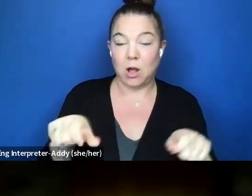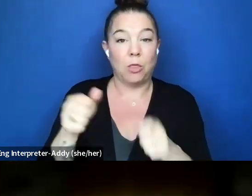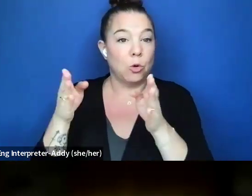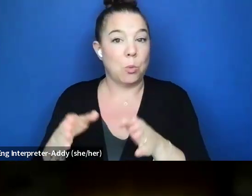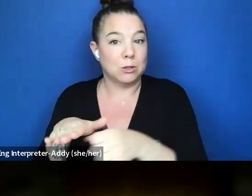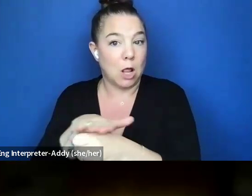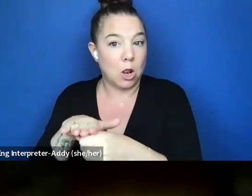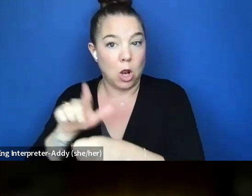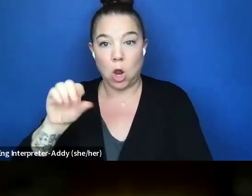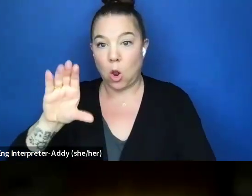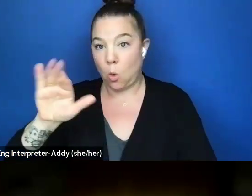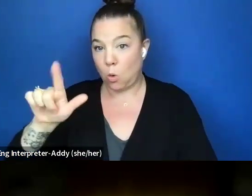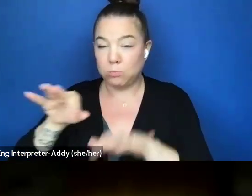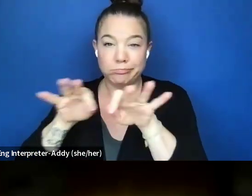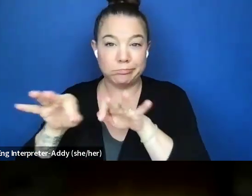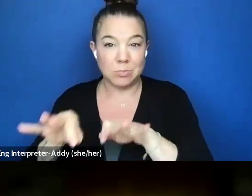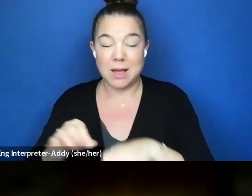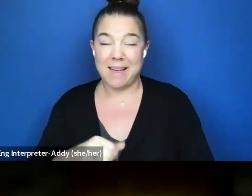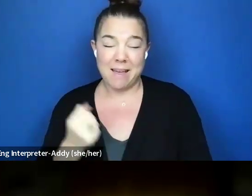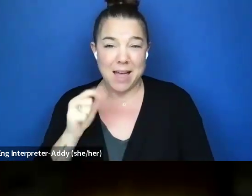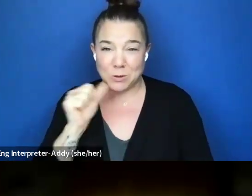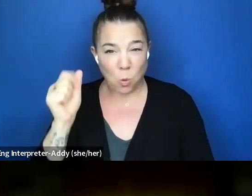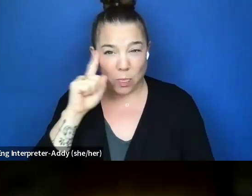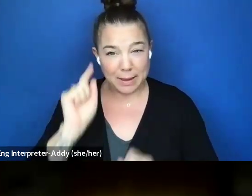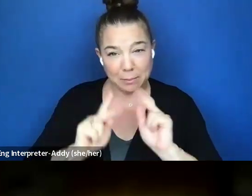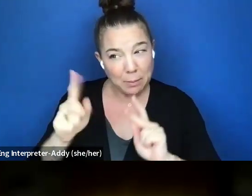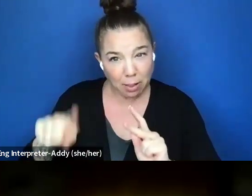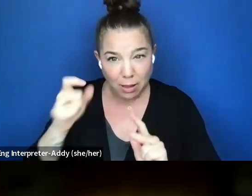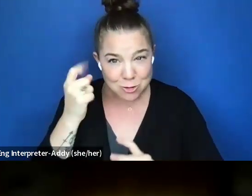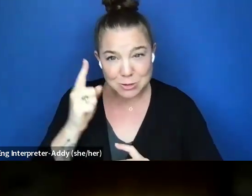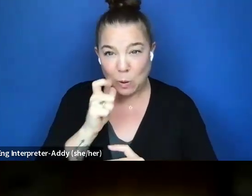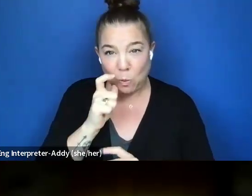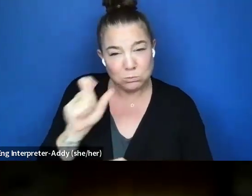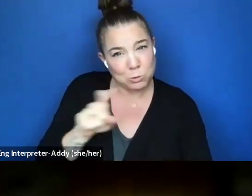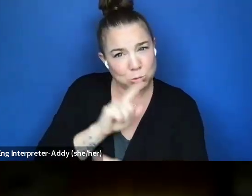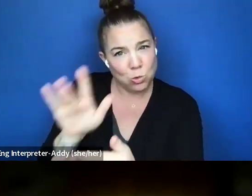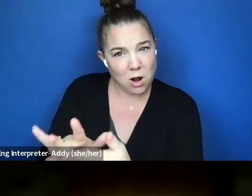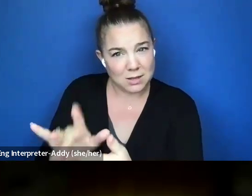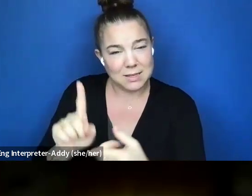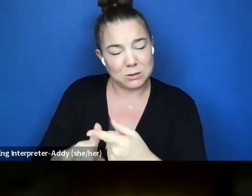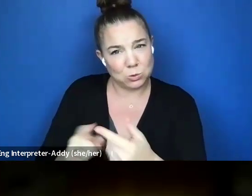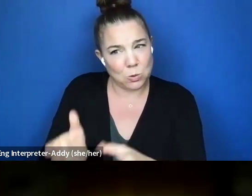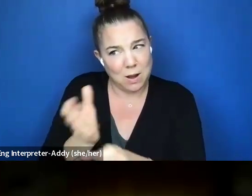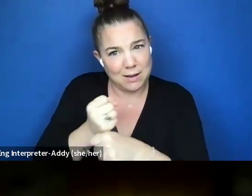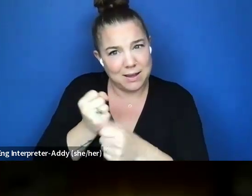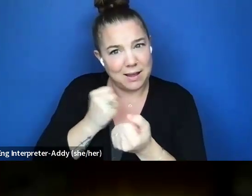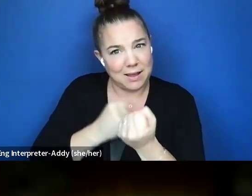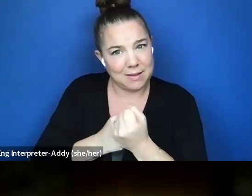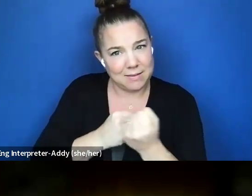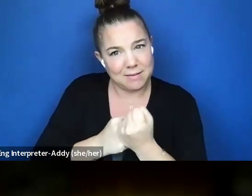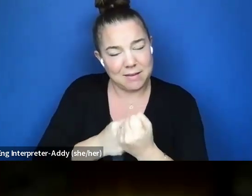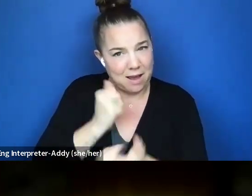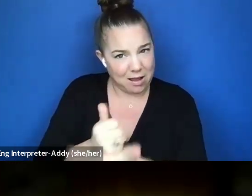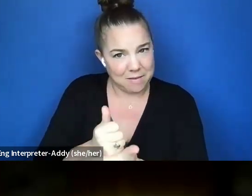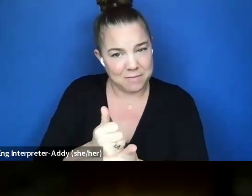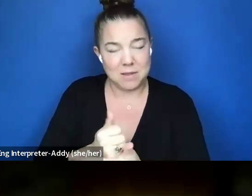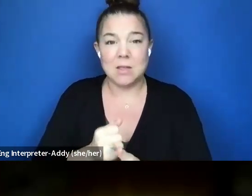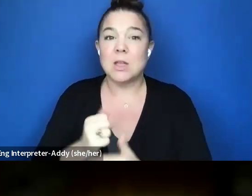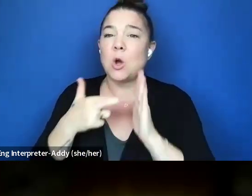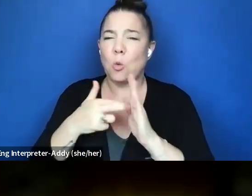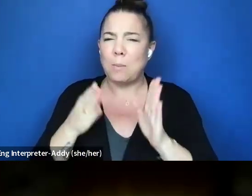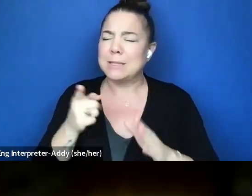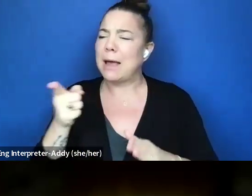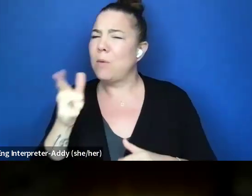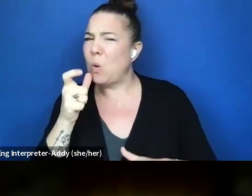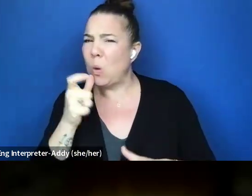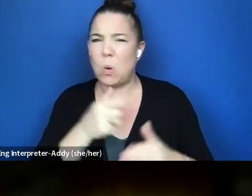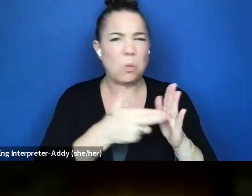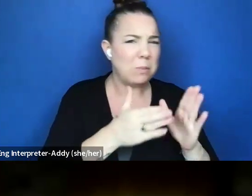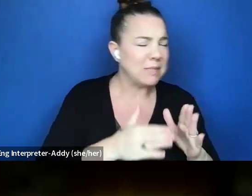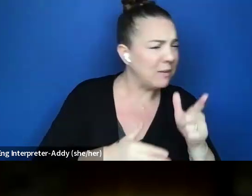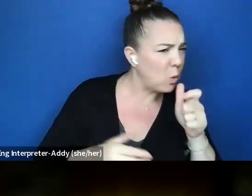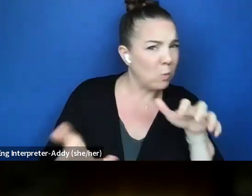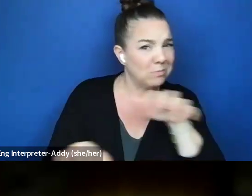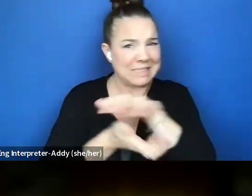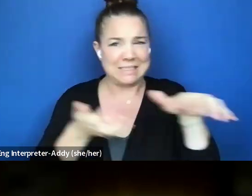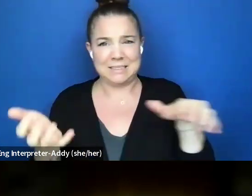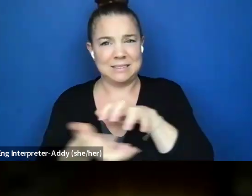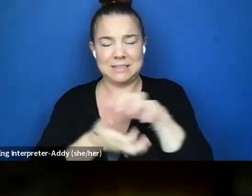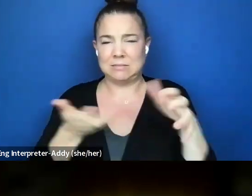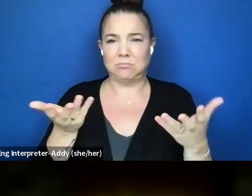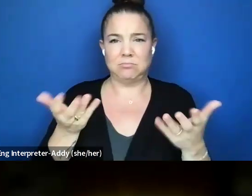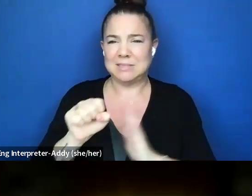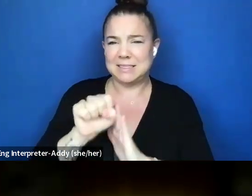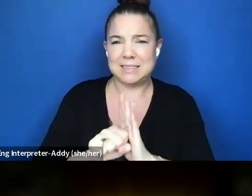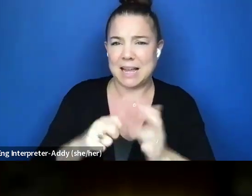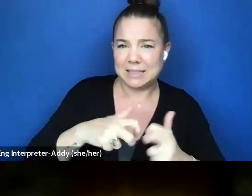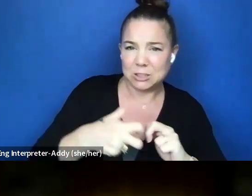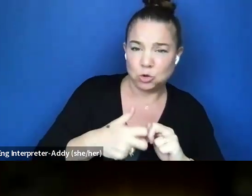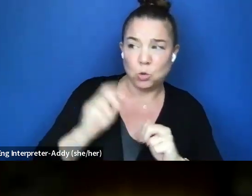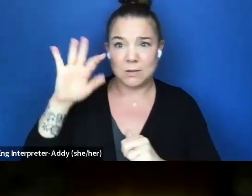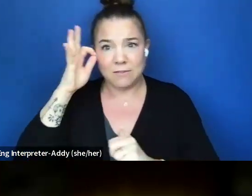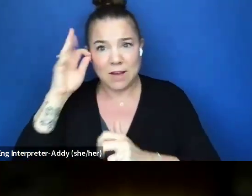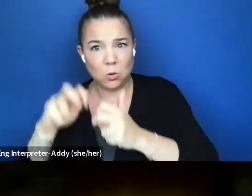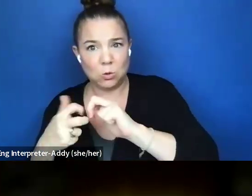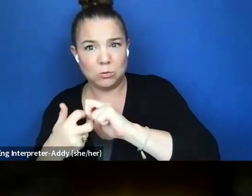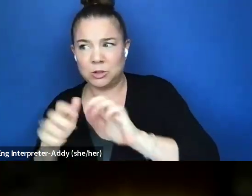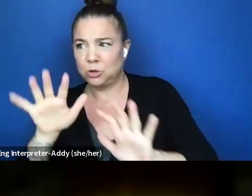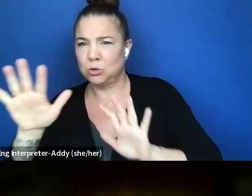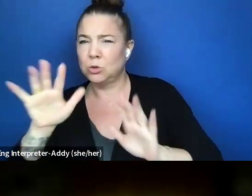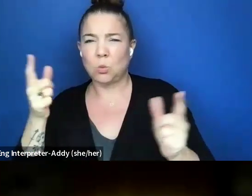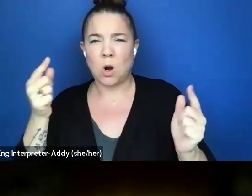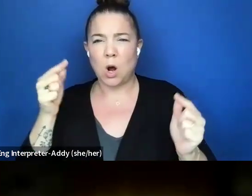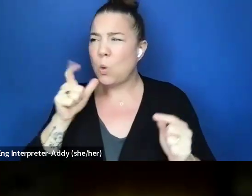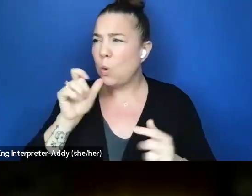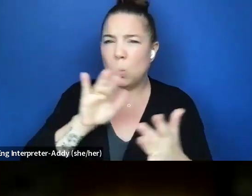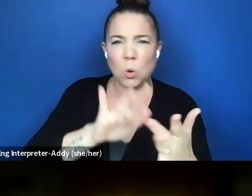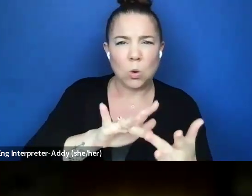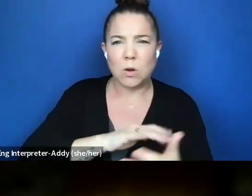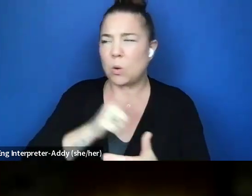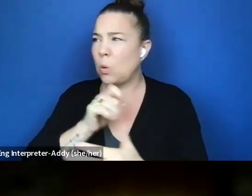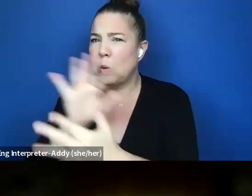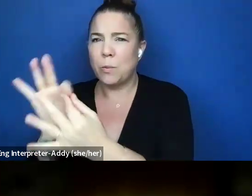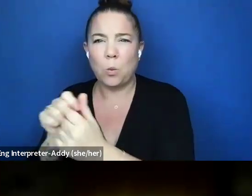Don Posh: And I don't think people really understand who they're supposed to be contacting, you know they get they get their representatives kind of mixed up, you know. They get their their state issues and their federal issues mixed up. Who am I supposed to connect with when